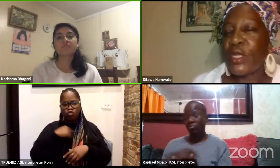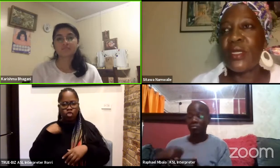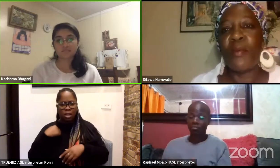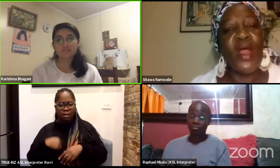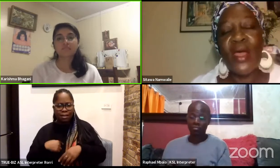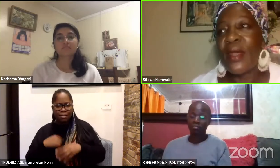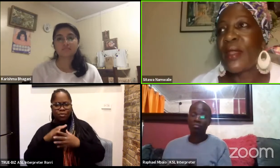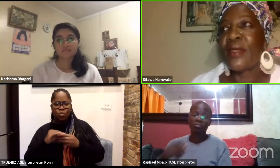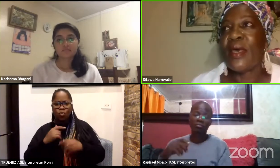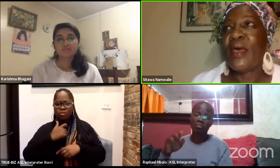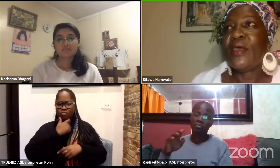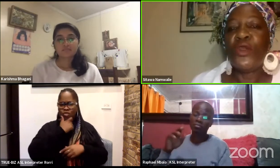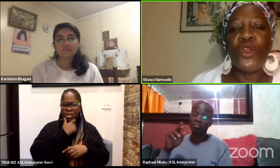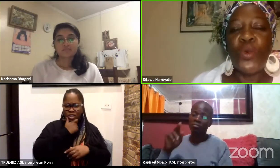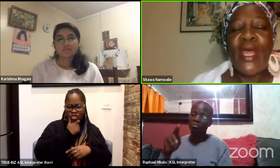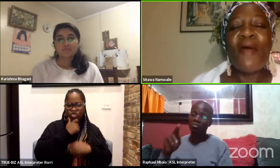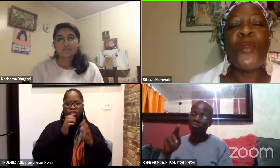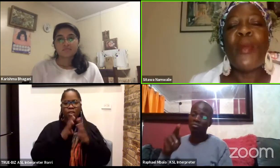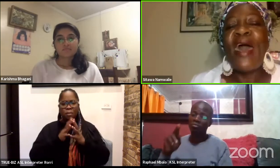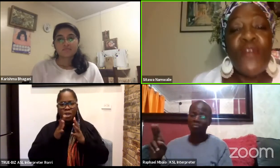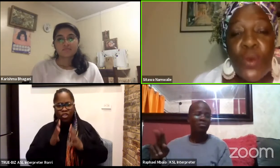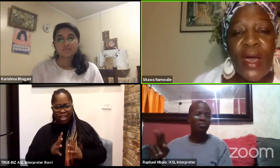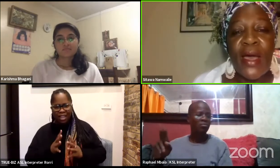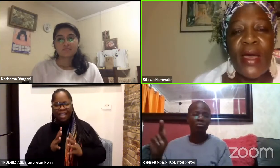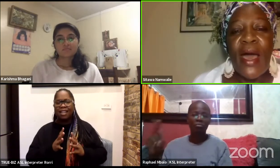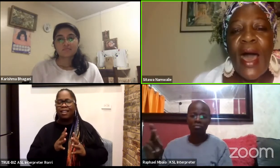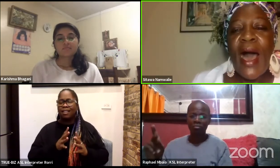and American, from everywhere.